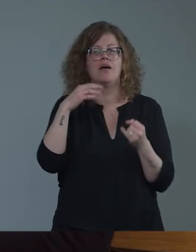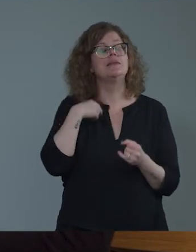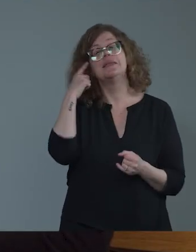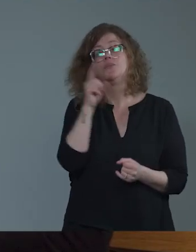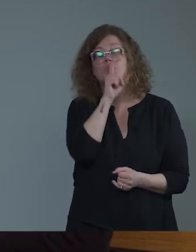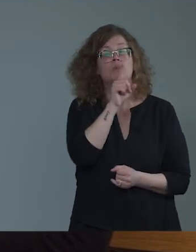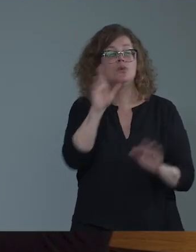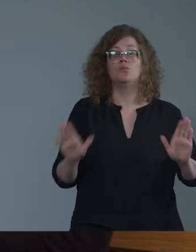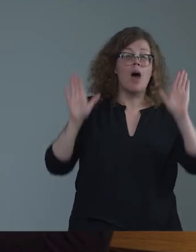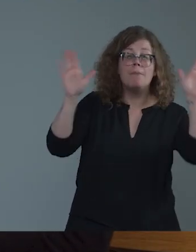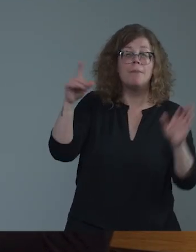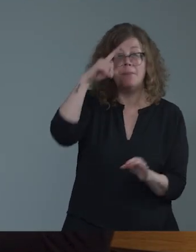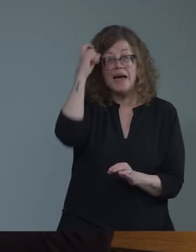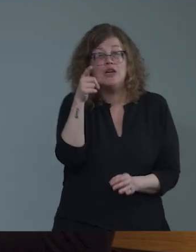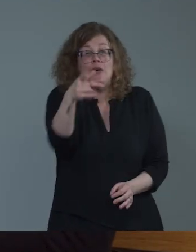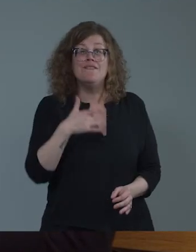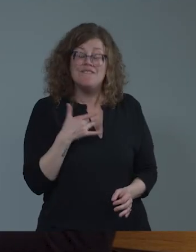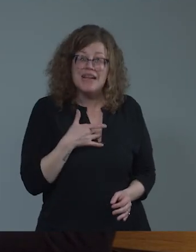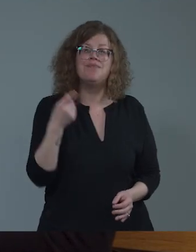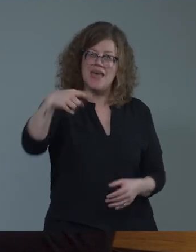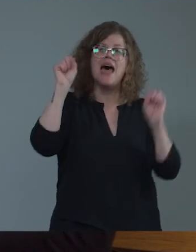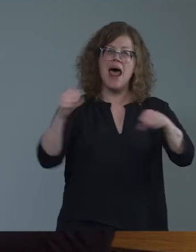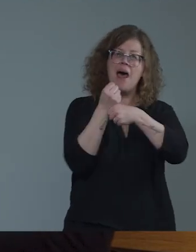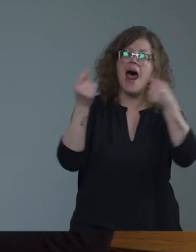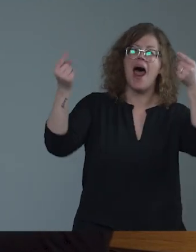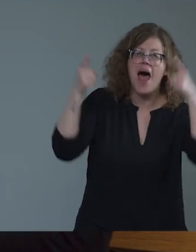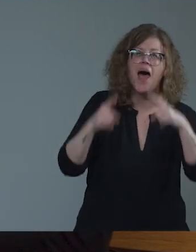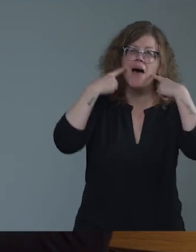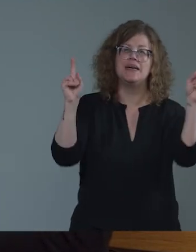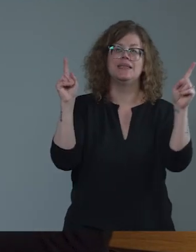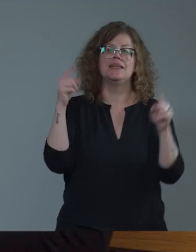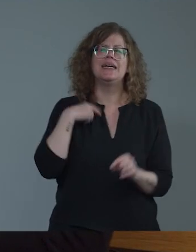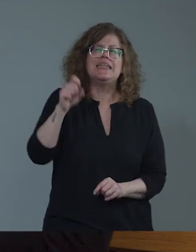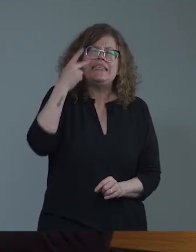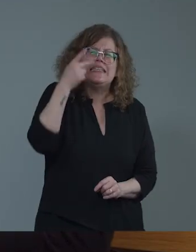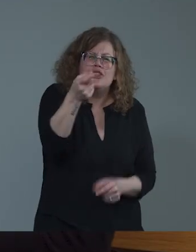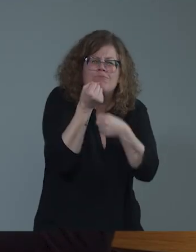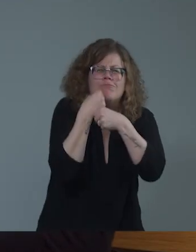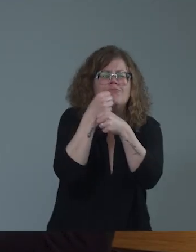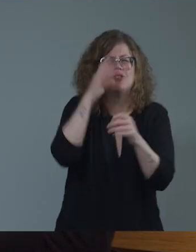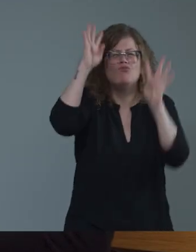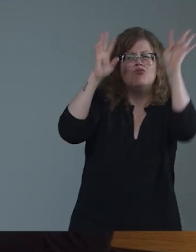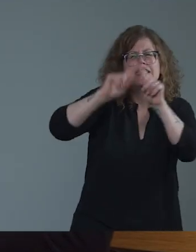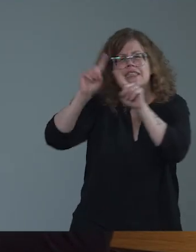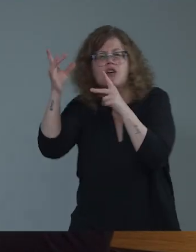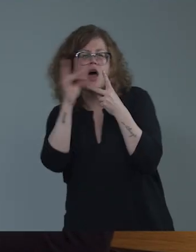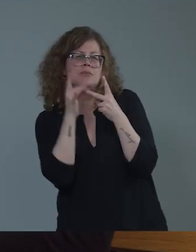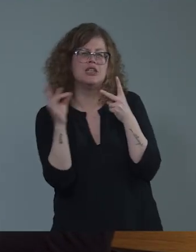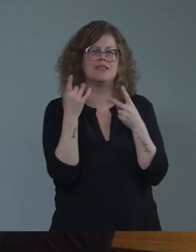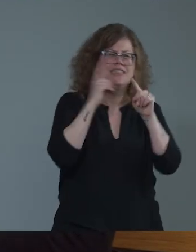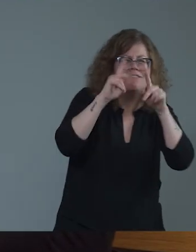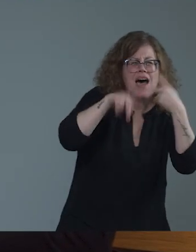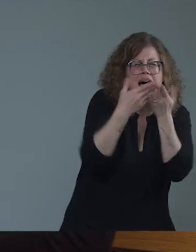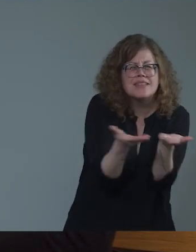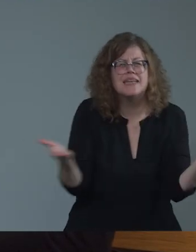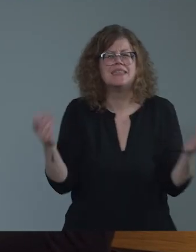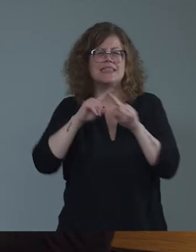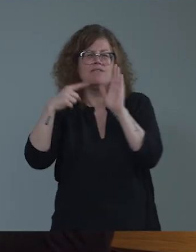because when you find the right idea or the, or the right, thing, it’s just incredible